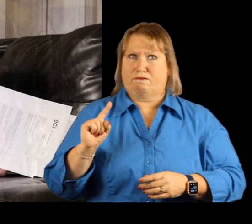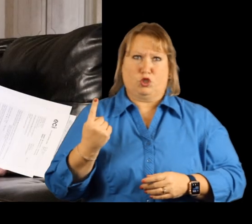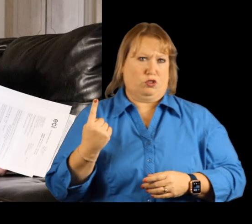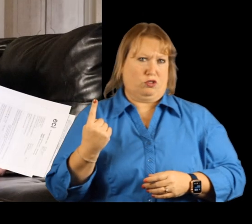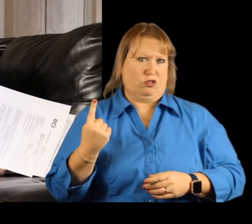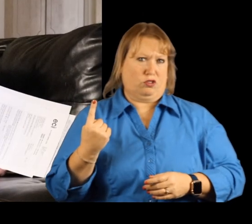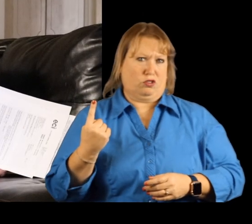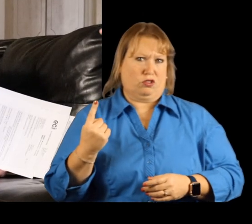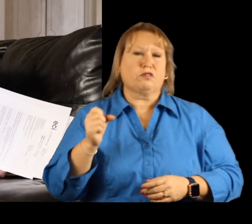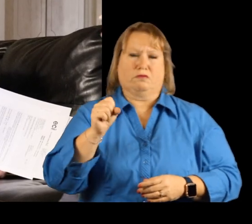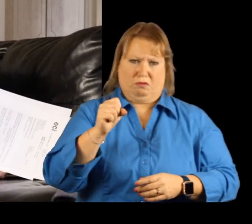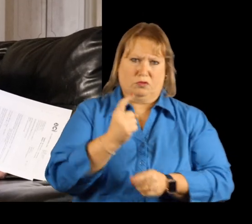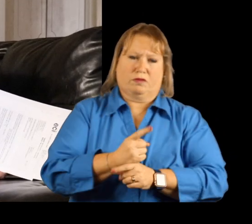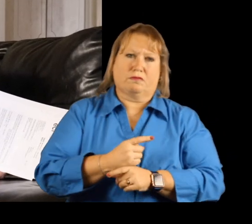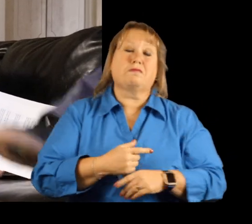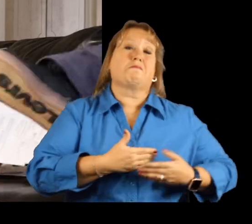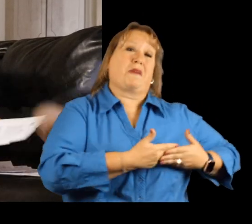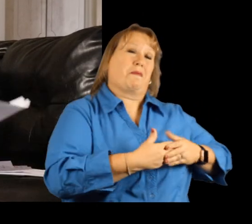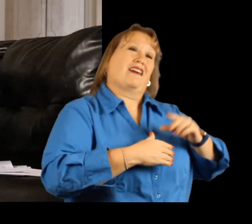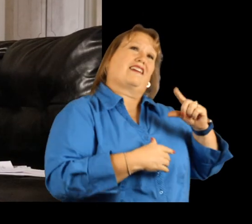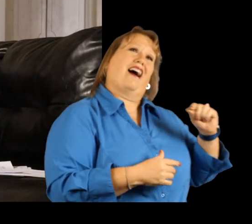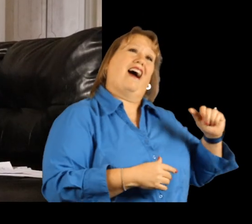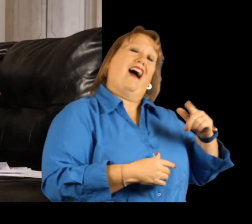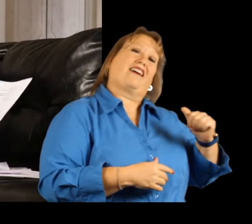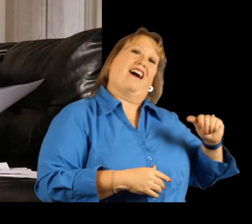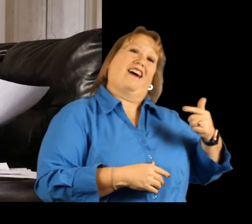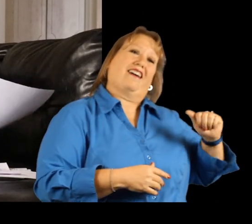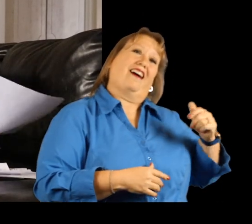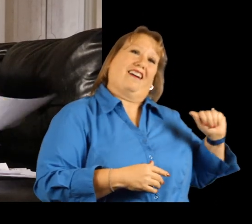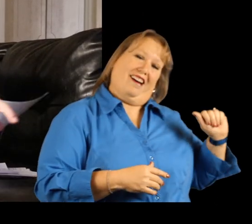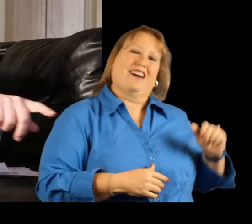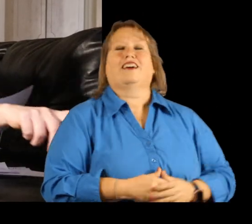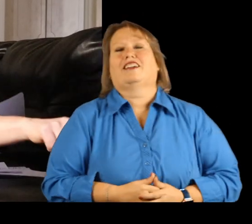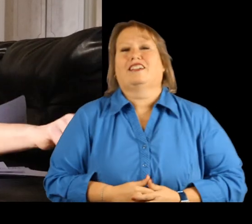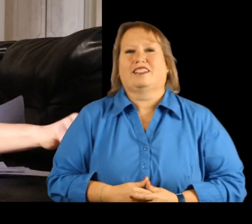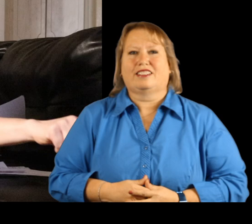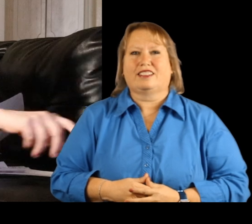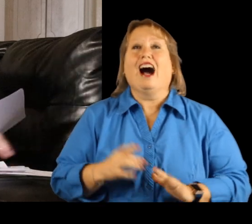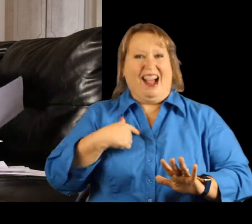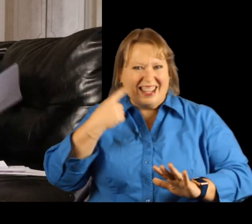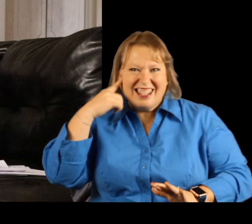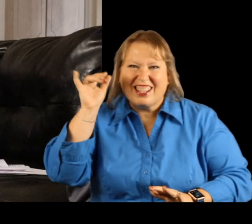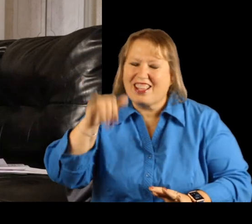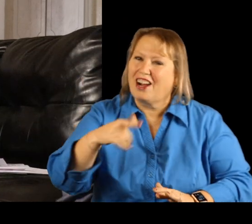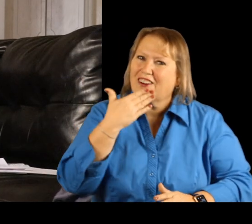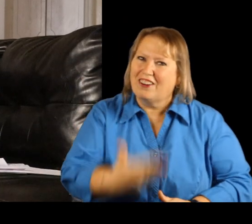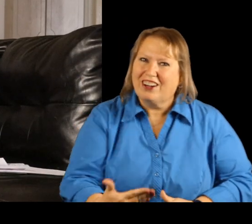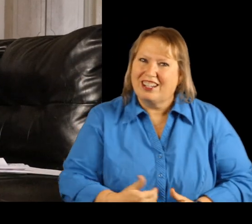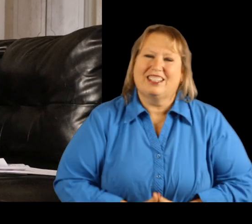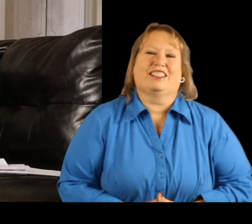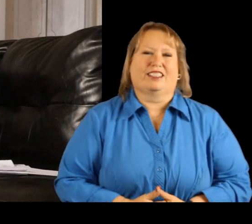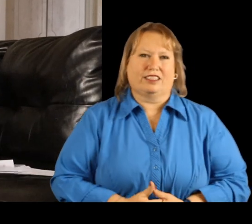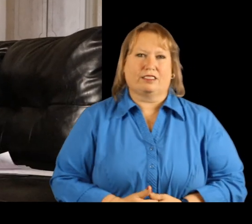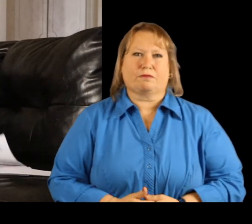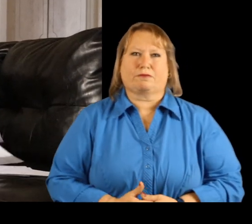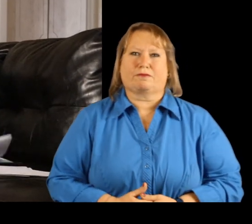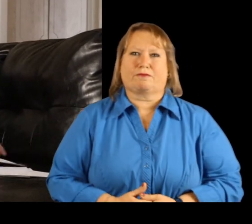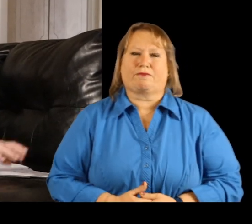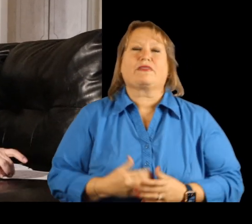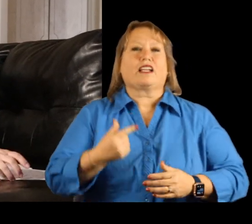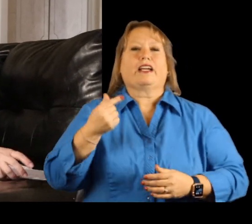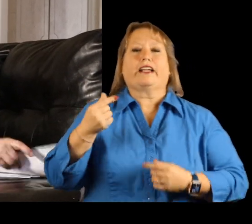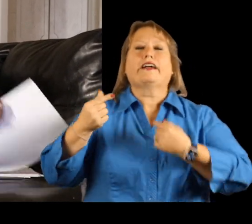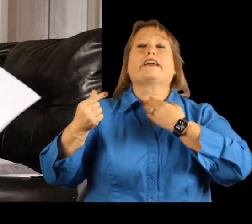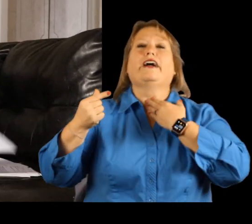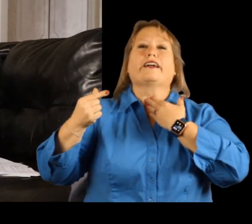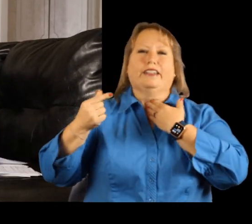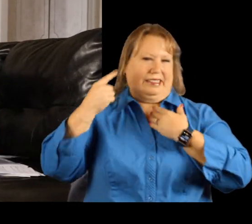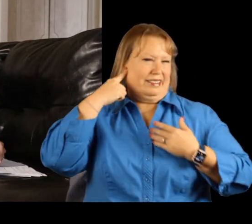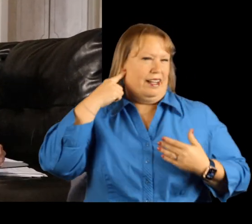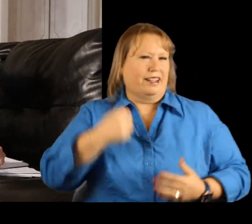Gah, gah, gah...Oh, I hear gah, gah, gah, very good! Making that gah, gah, gah sound.